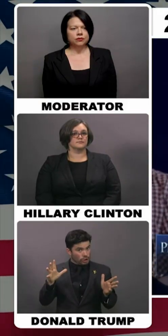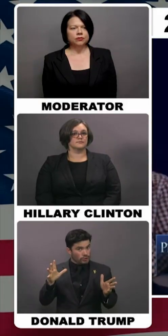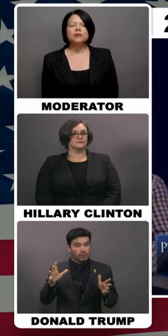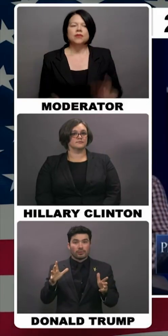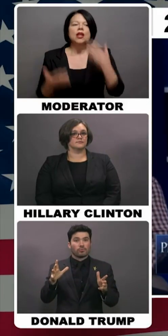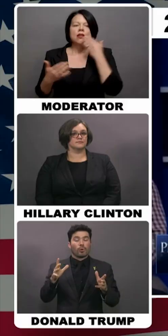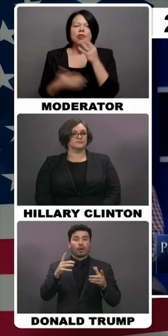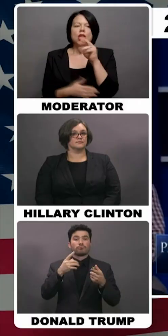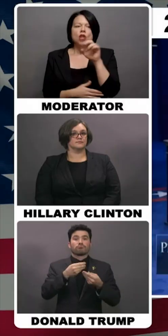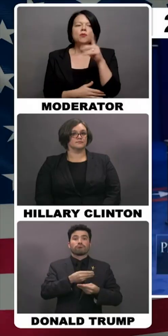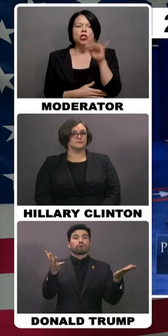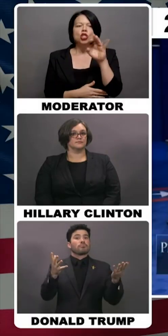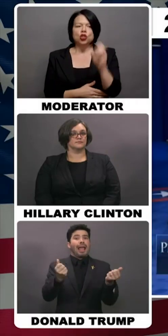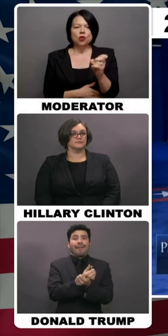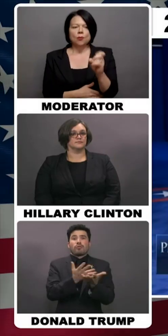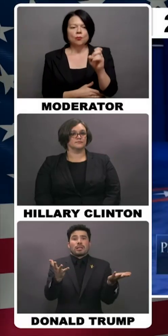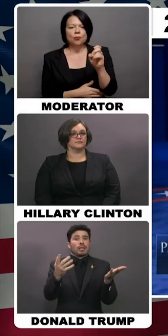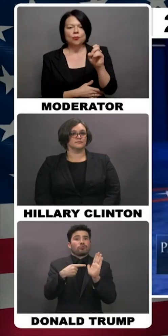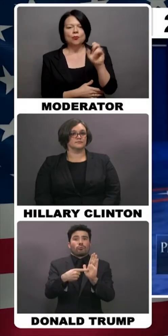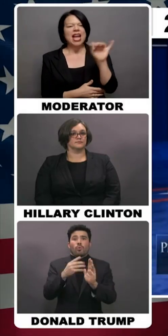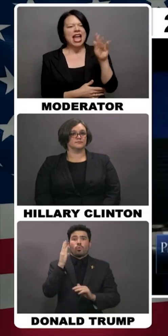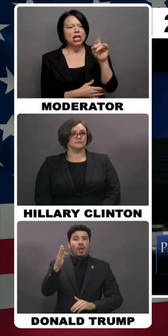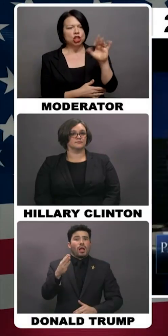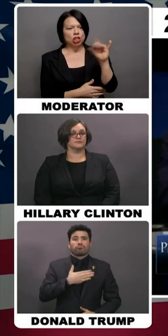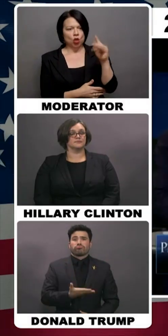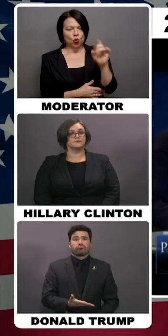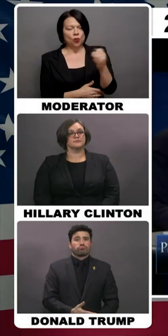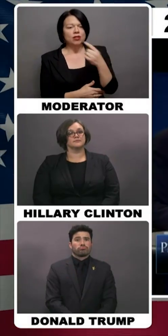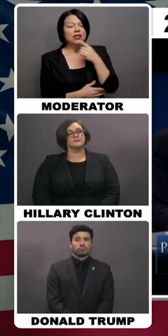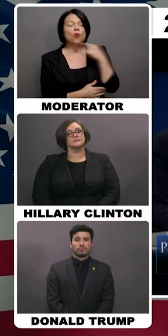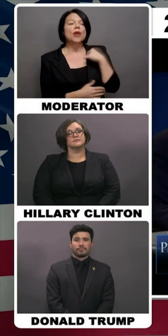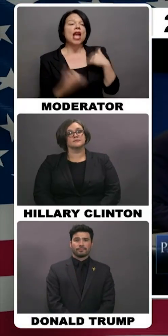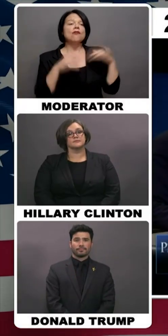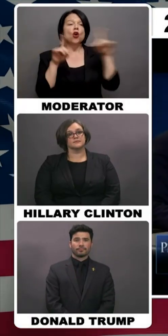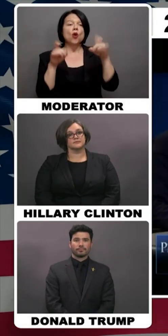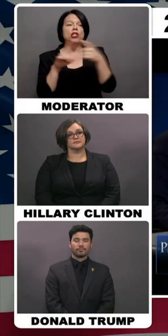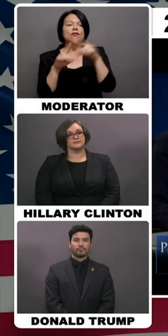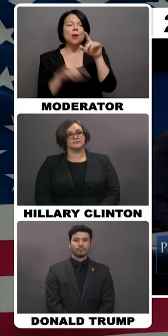We've got a, uh, went on turn actually the topic of taxes. We have a question from Spencer Moss. Spencer,